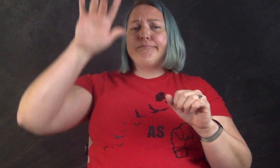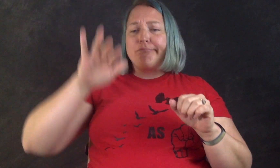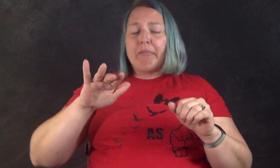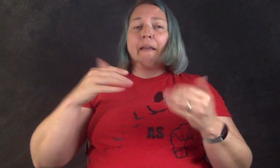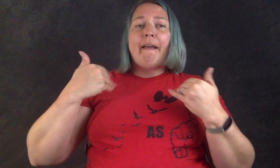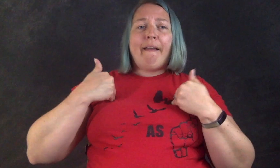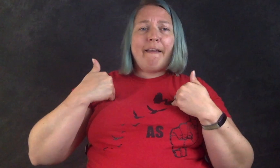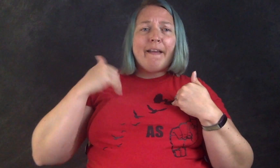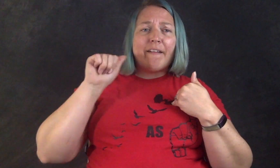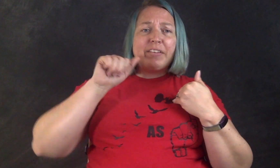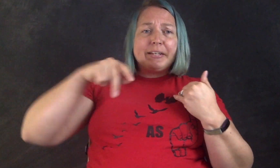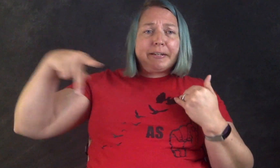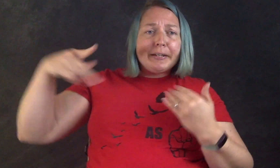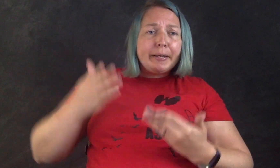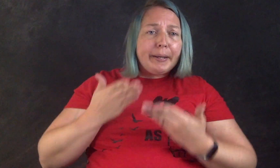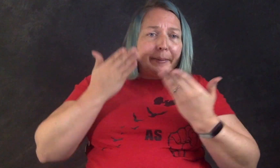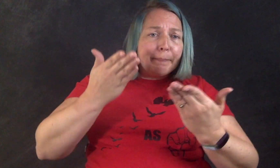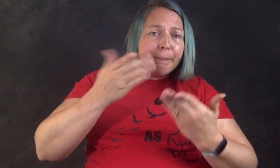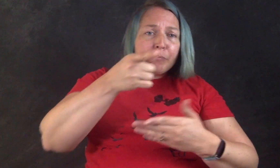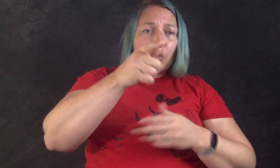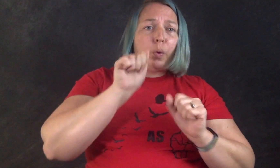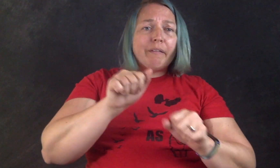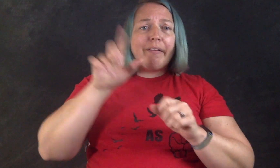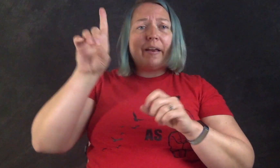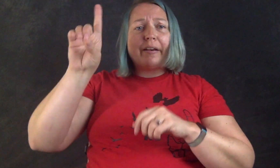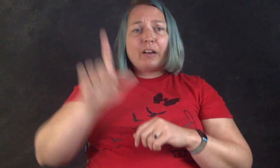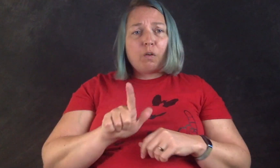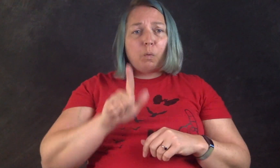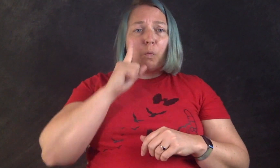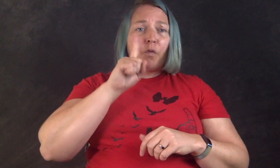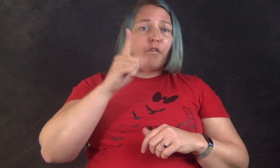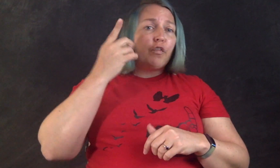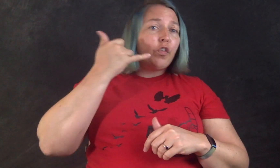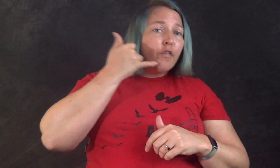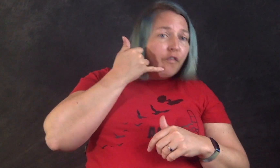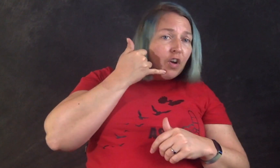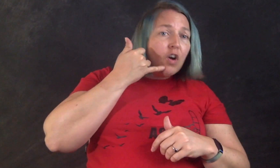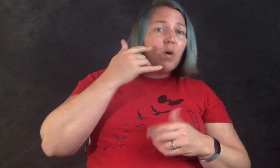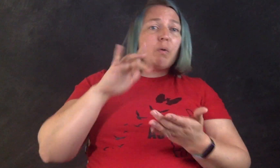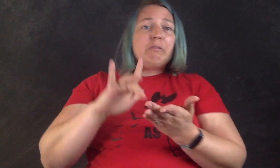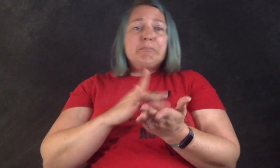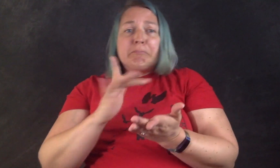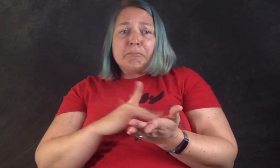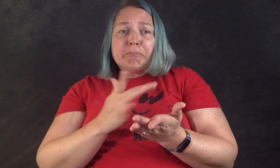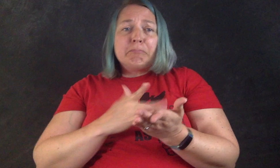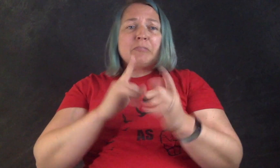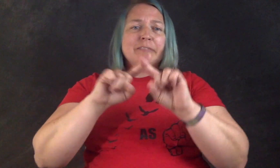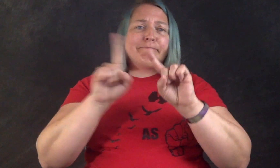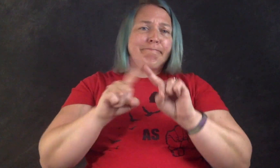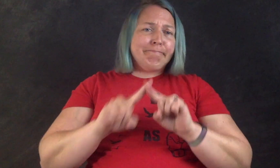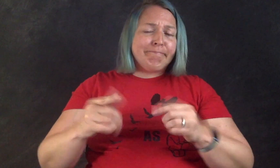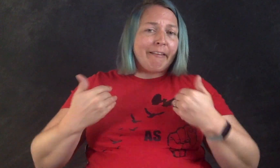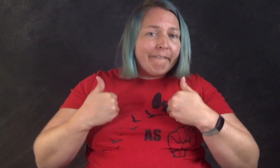Down on the list, there's "Apps" that is suggested that you can download to your phone or tablet.